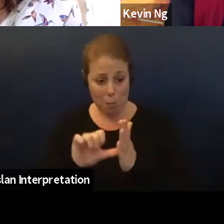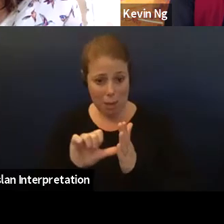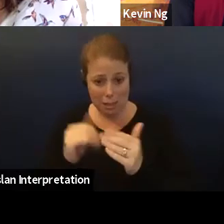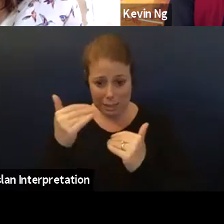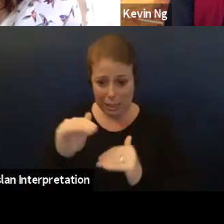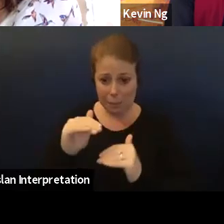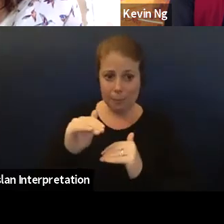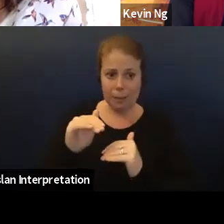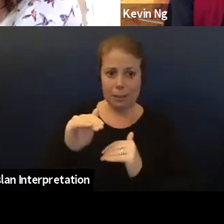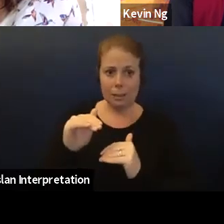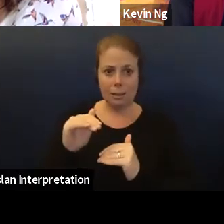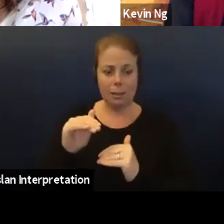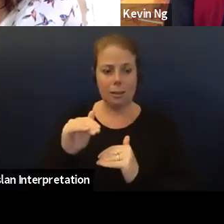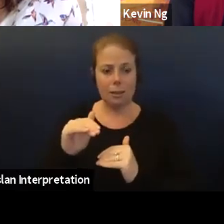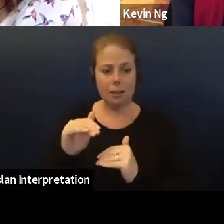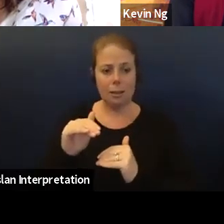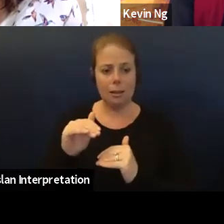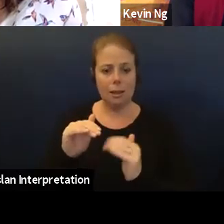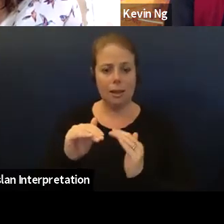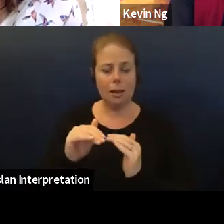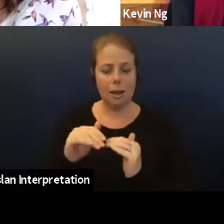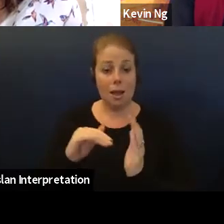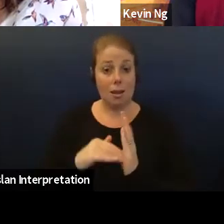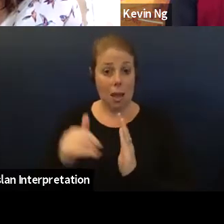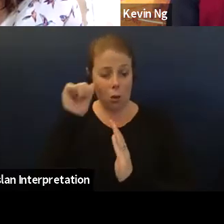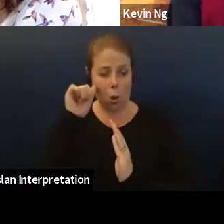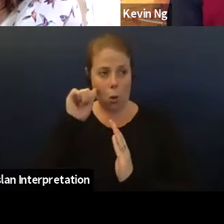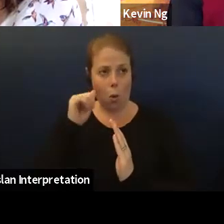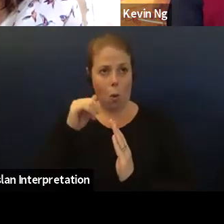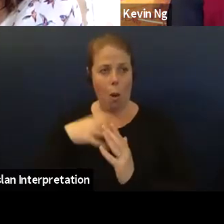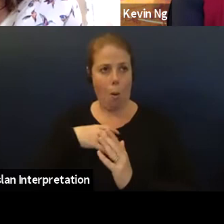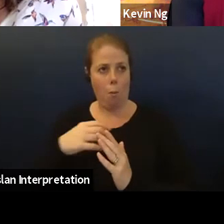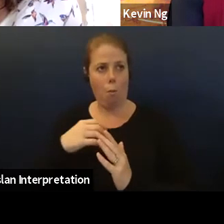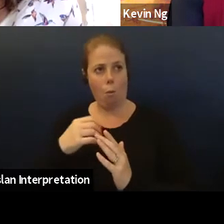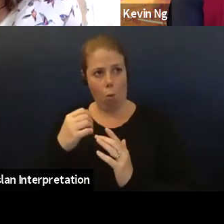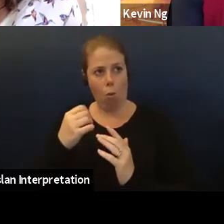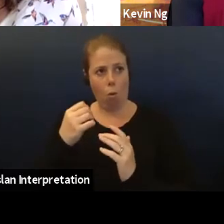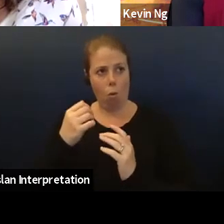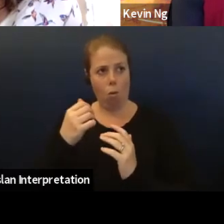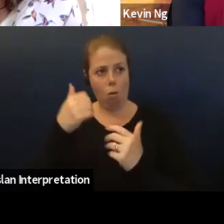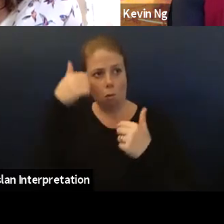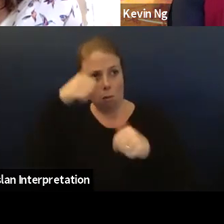what it means to enter an application process. And I think I'm still learning,